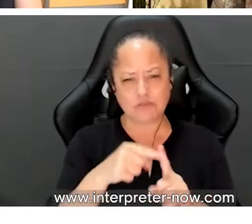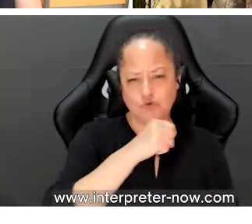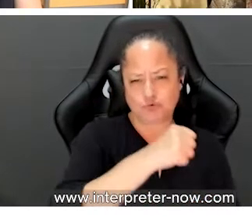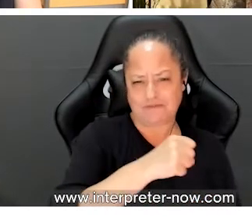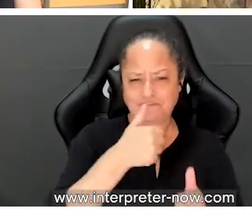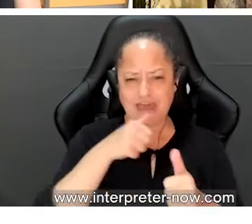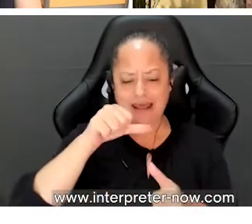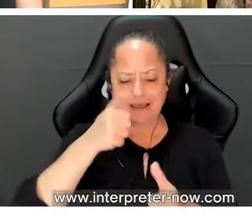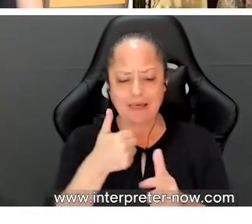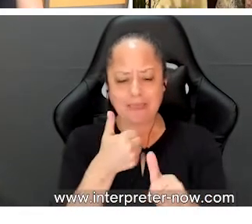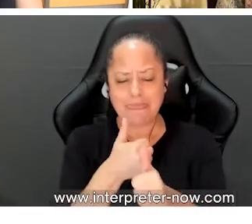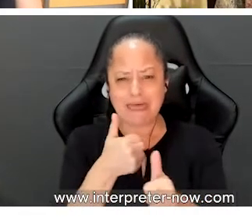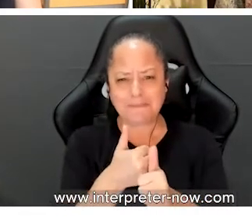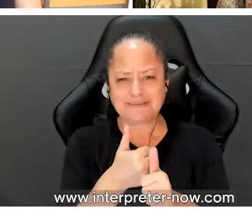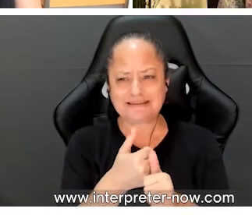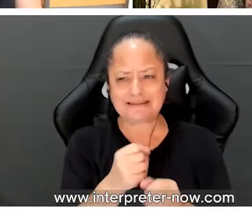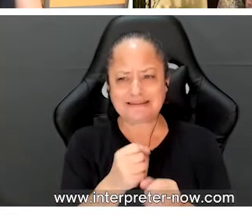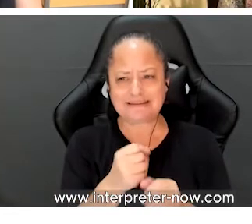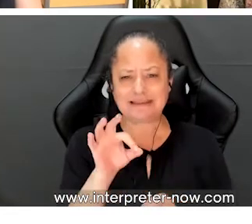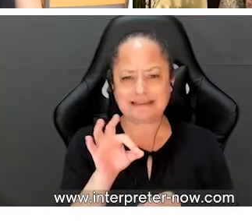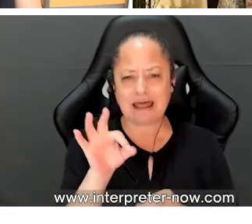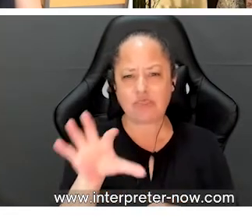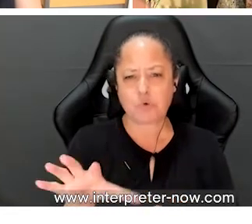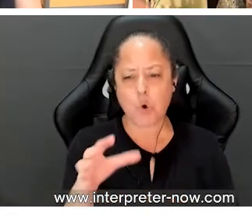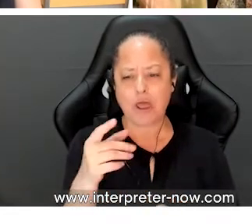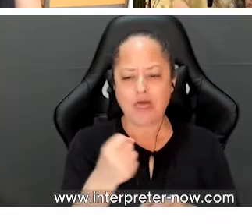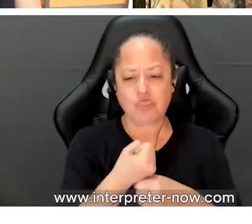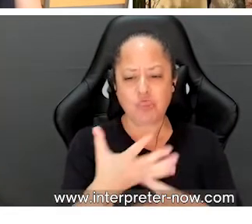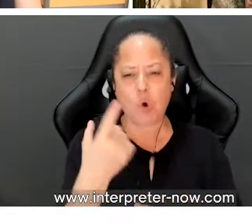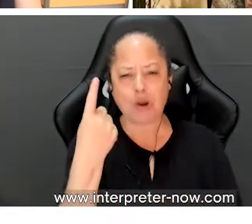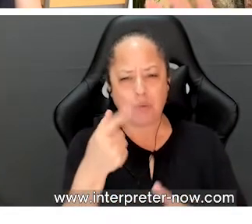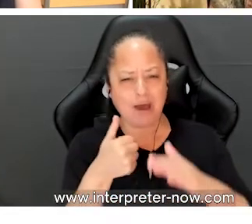instead of throwing one of the other ones under the bus, right, which is really not